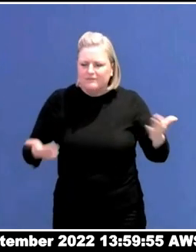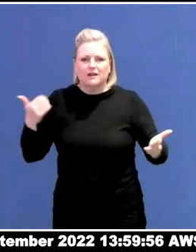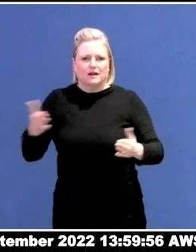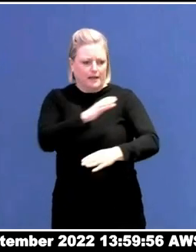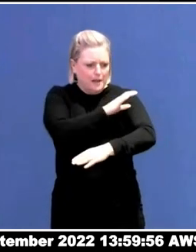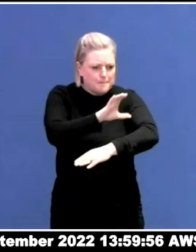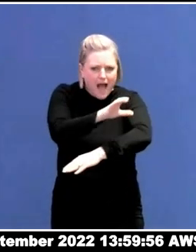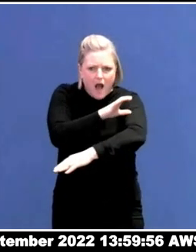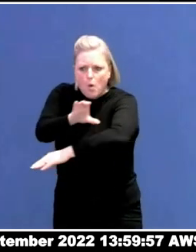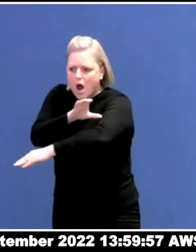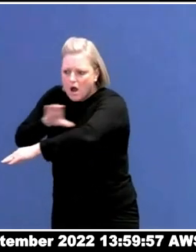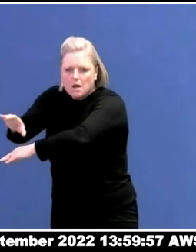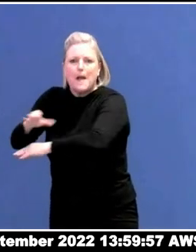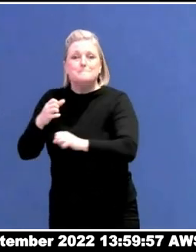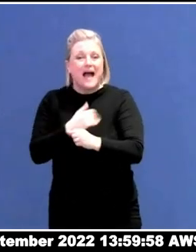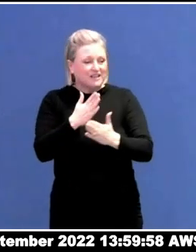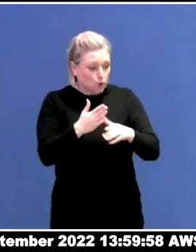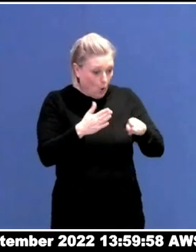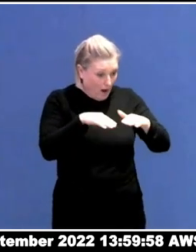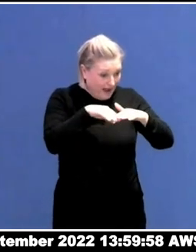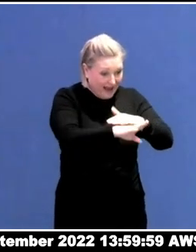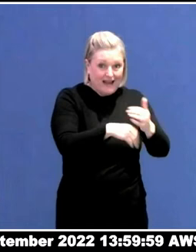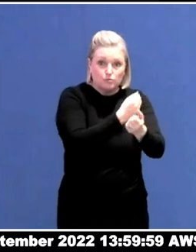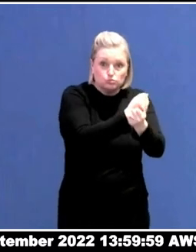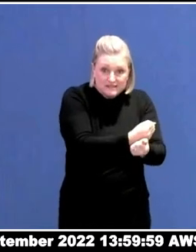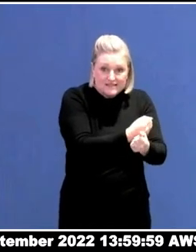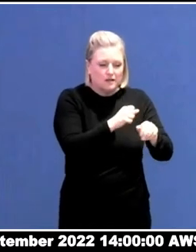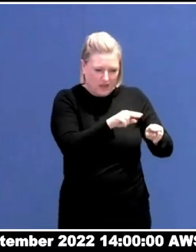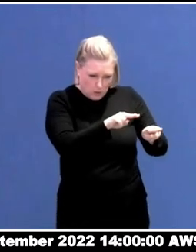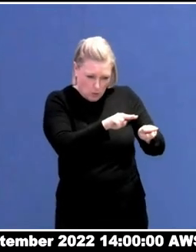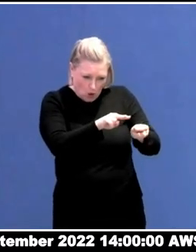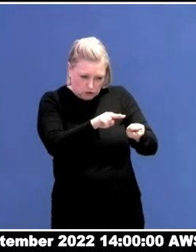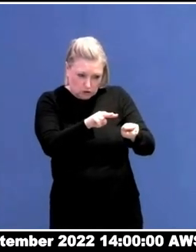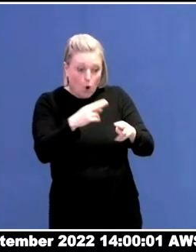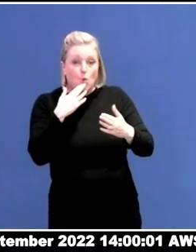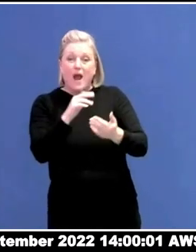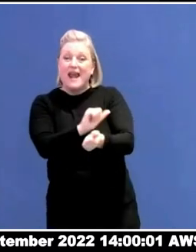those - the individual throughout their journey. If you are not measuring it, it's not happening.